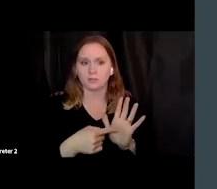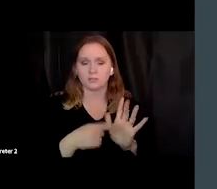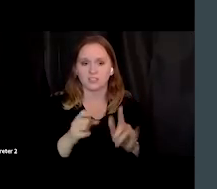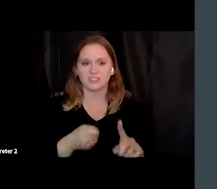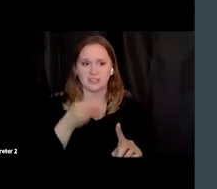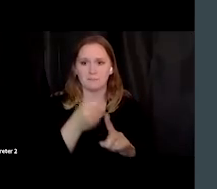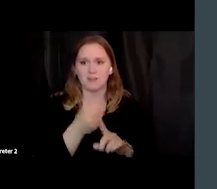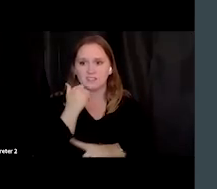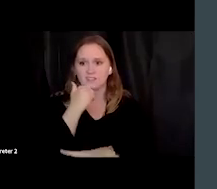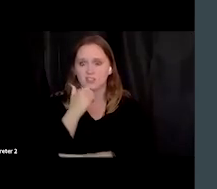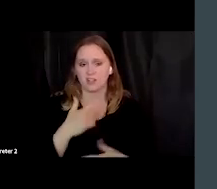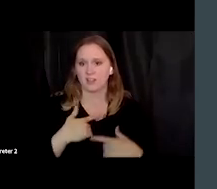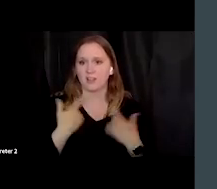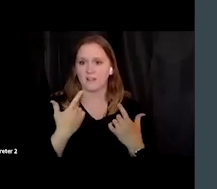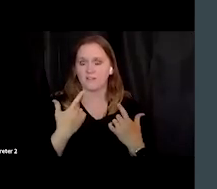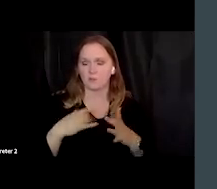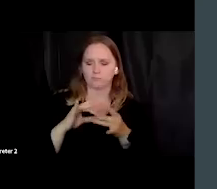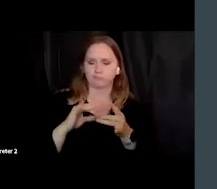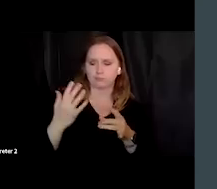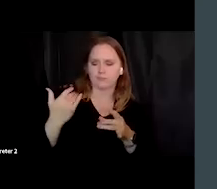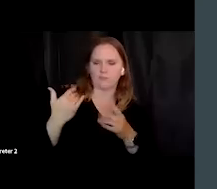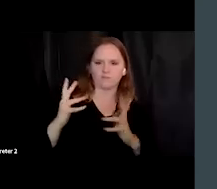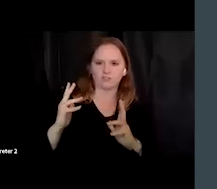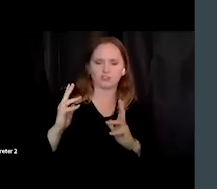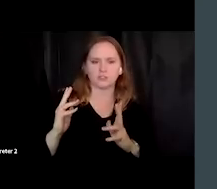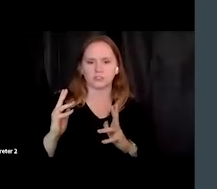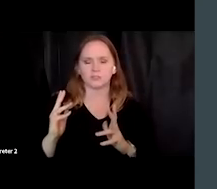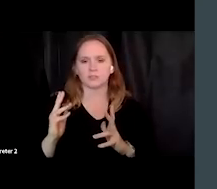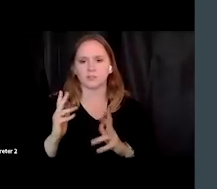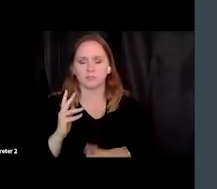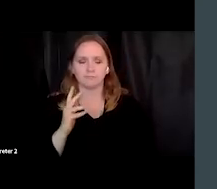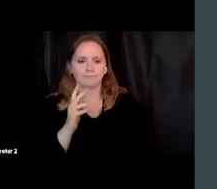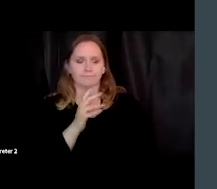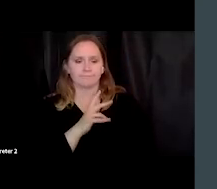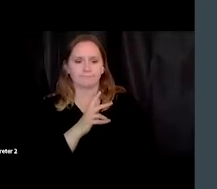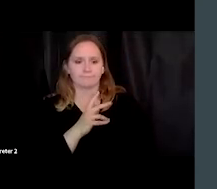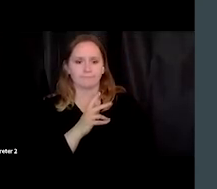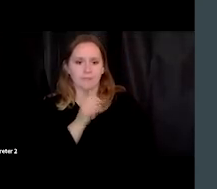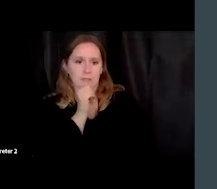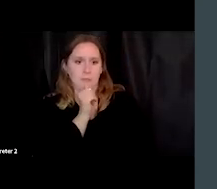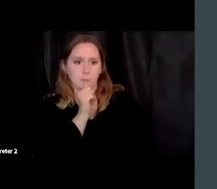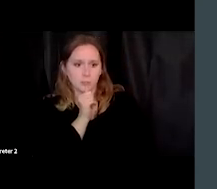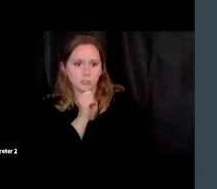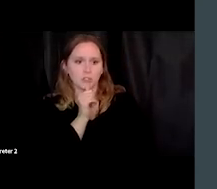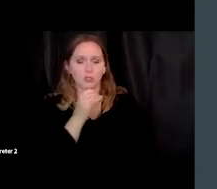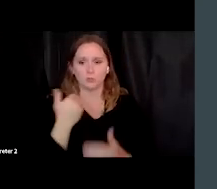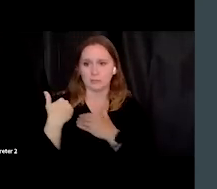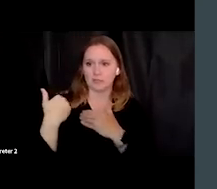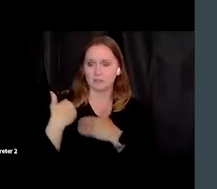So like I was mentioning earlier, the person's personal or household responsibility responsibilities may be impacted because they can't do things